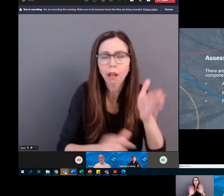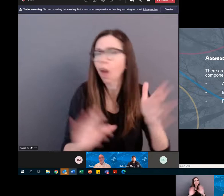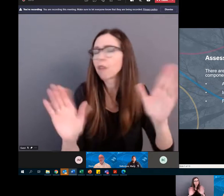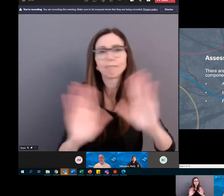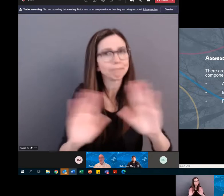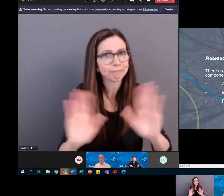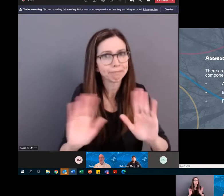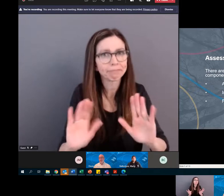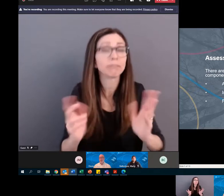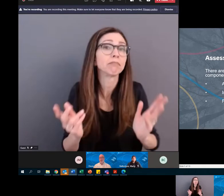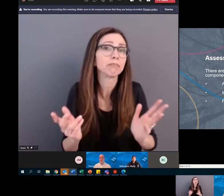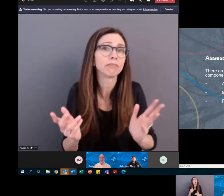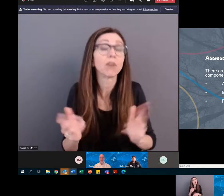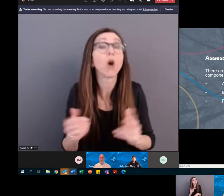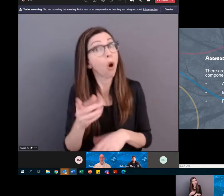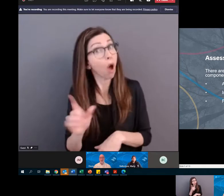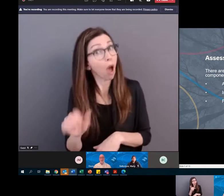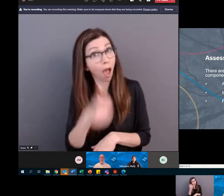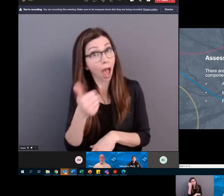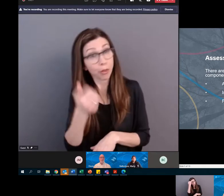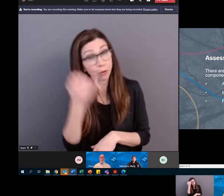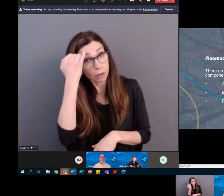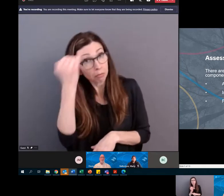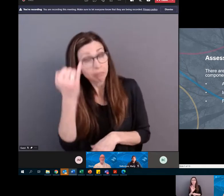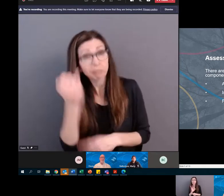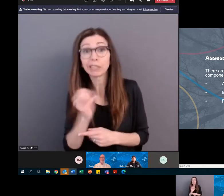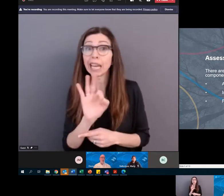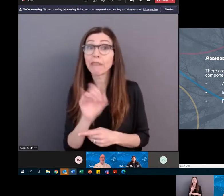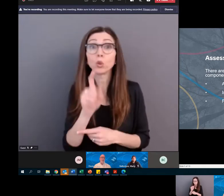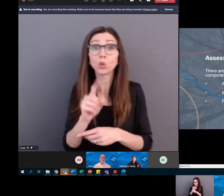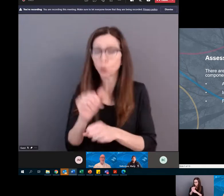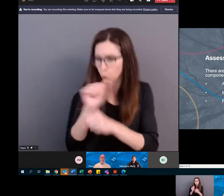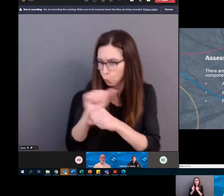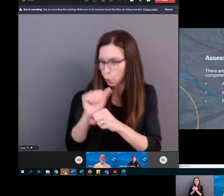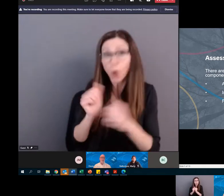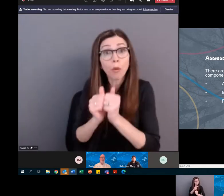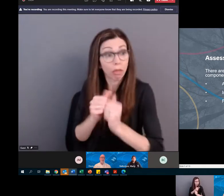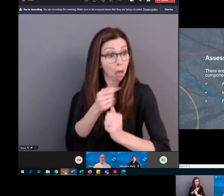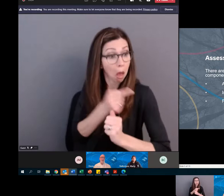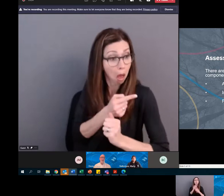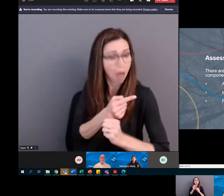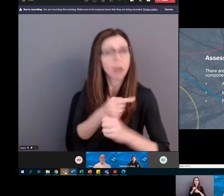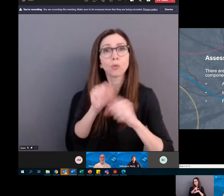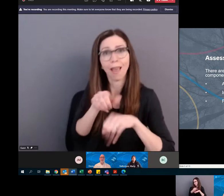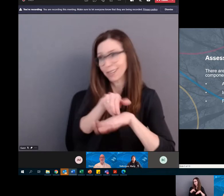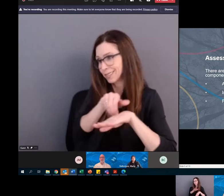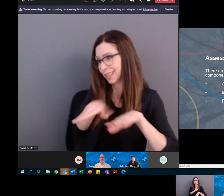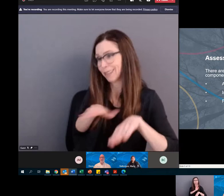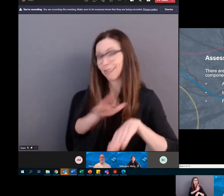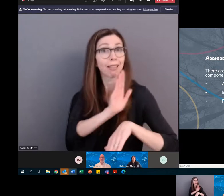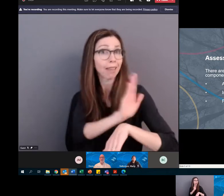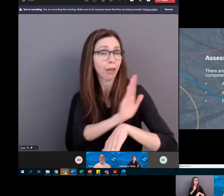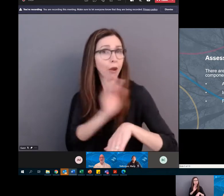other key artists or collaborators. You might want to include bios or resumés of the members of your